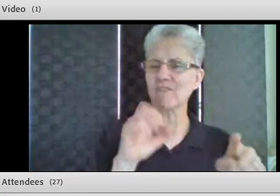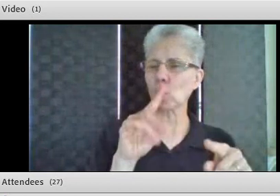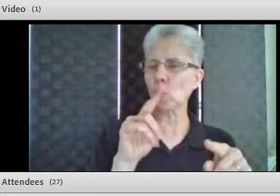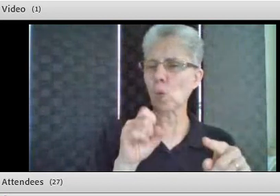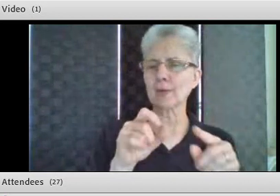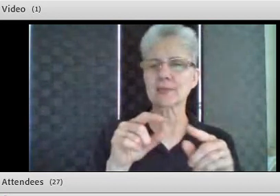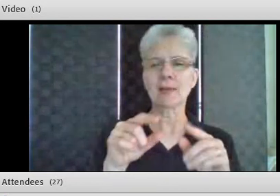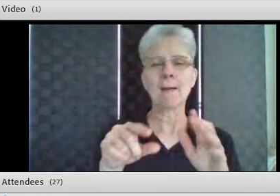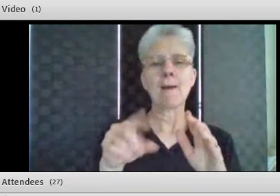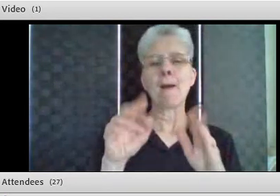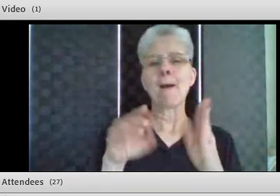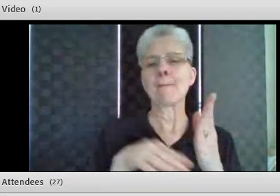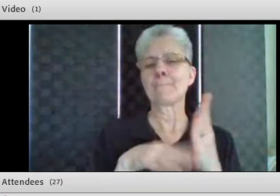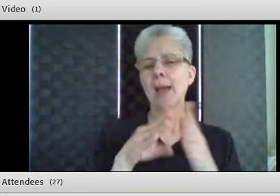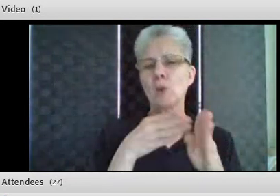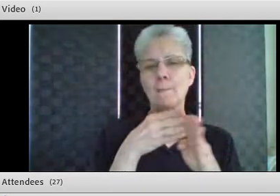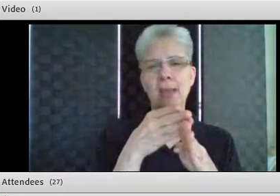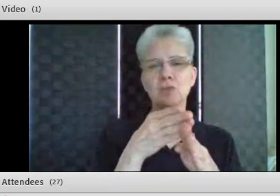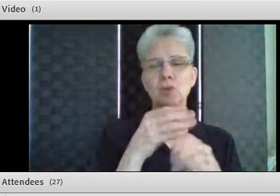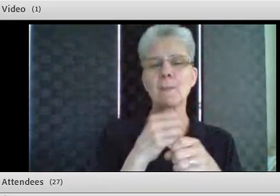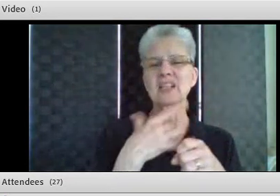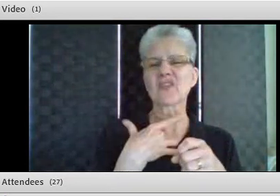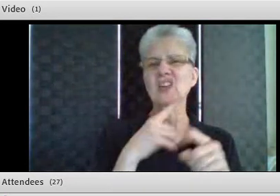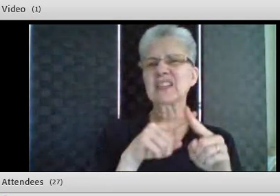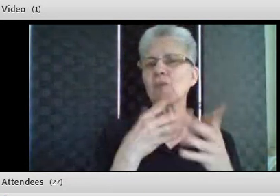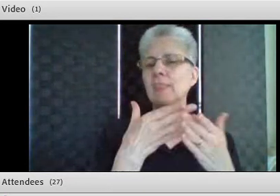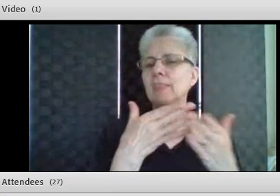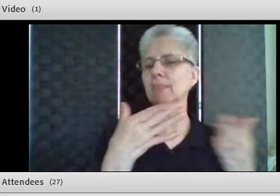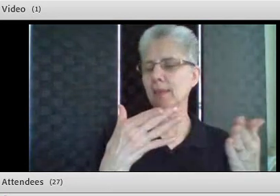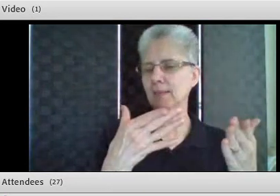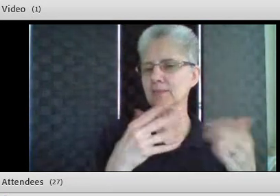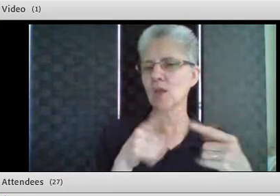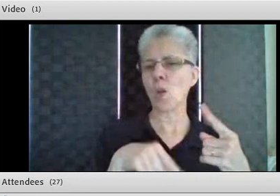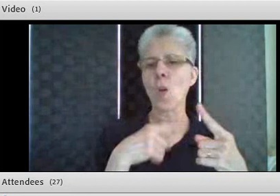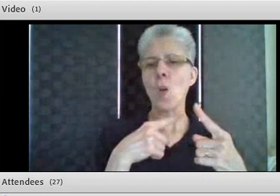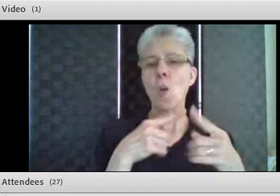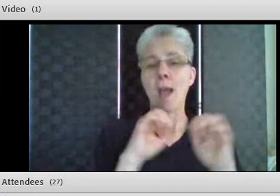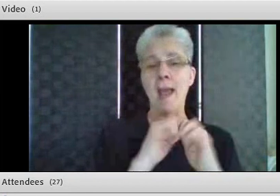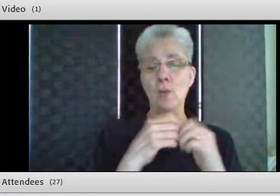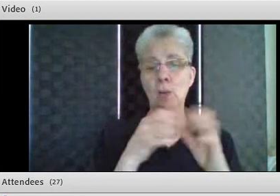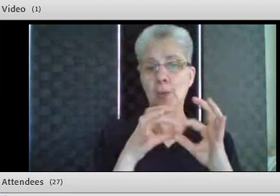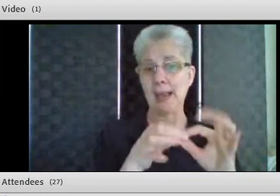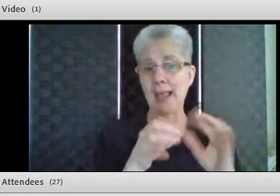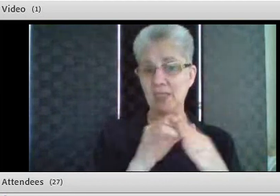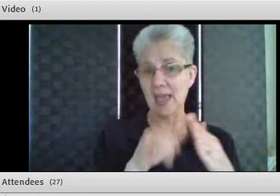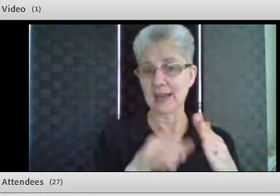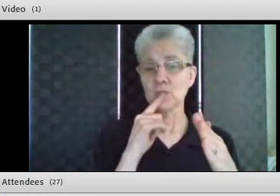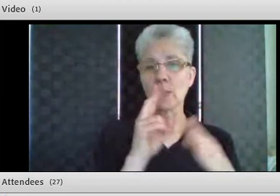because that's where I'm at, so the point being, different chords, whether it's a minor or a major chord,